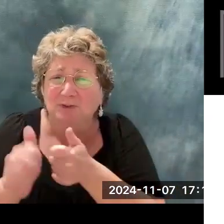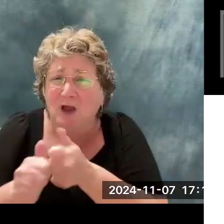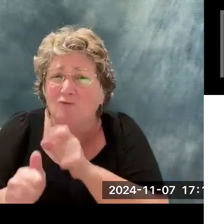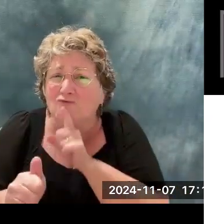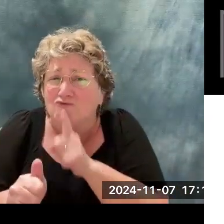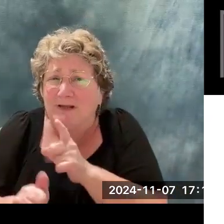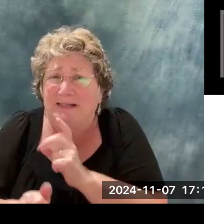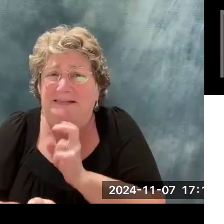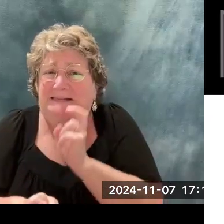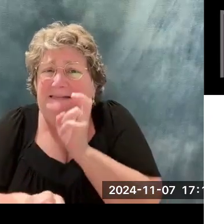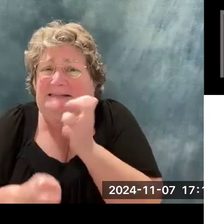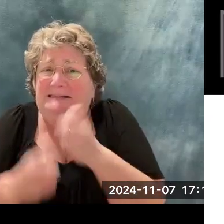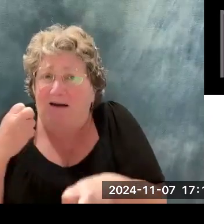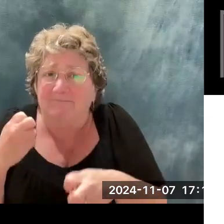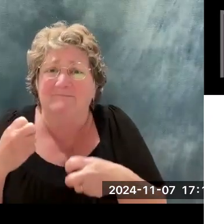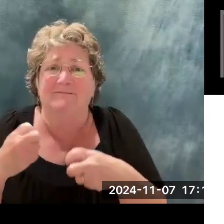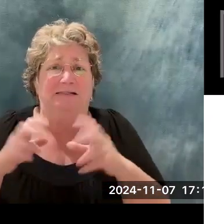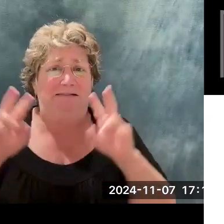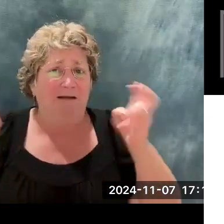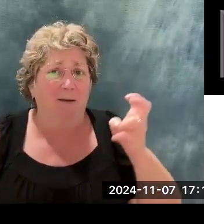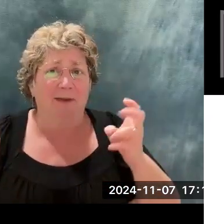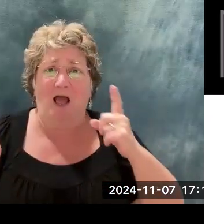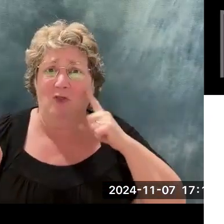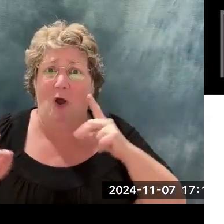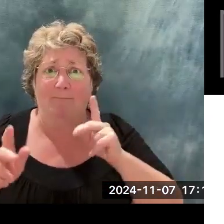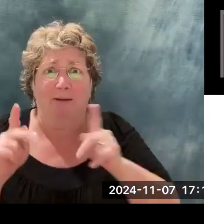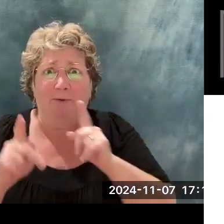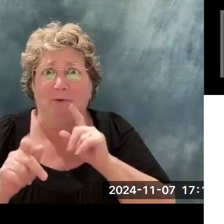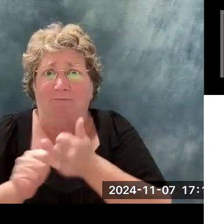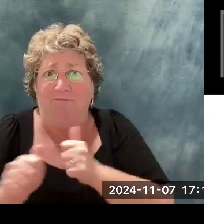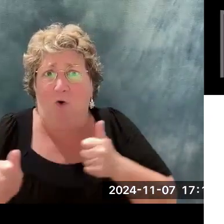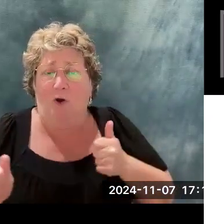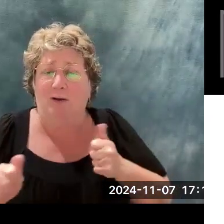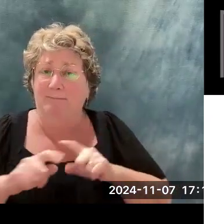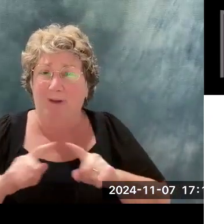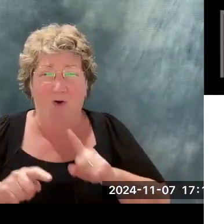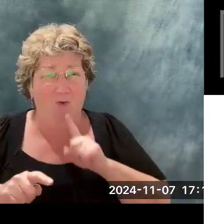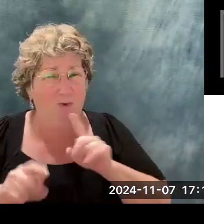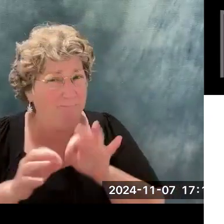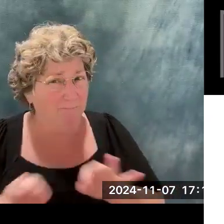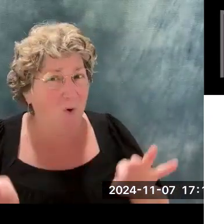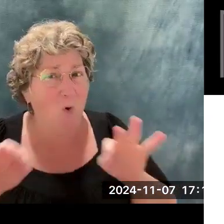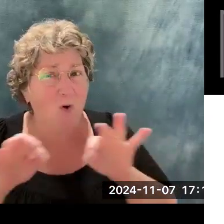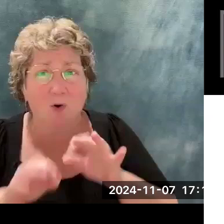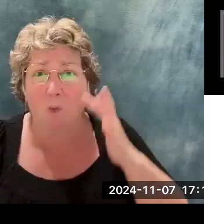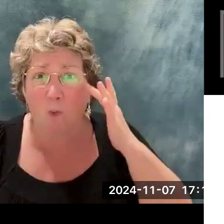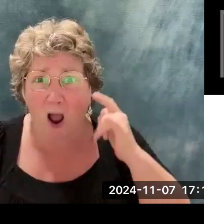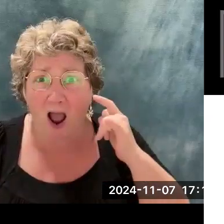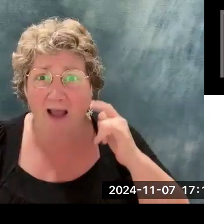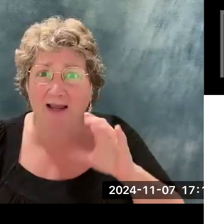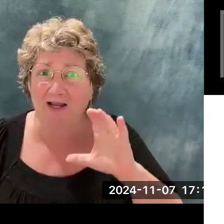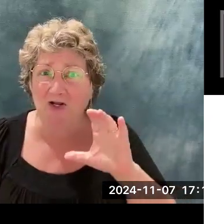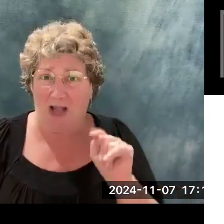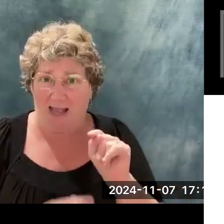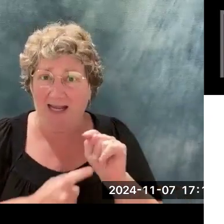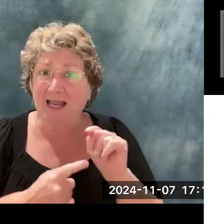In 2024, Connecticut has already tragically lost 14 youth ages 18 and under to suicide.